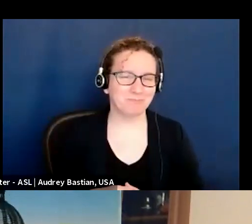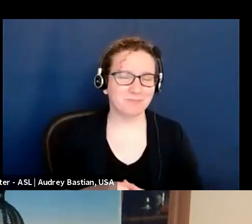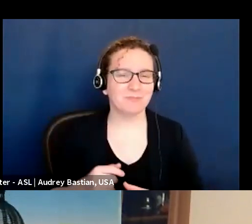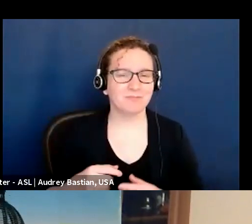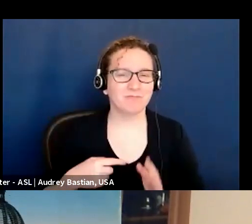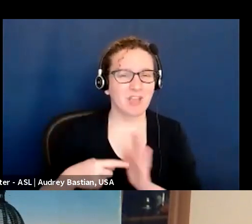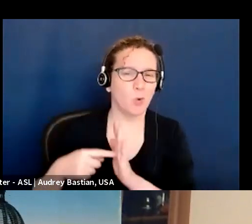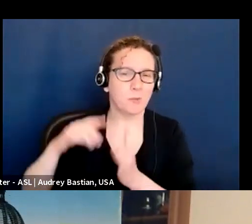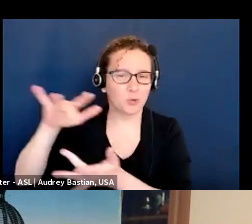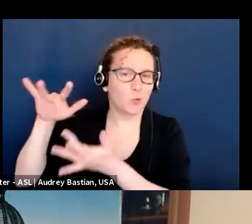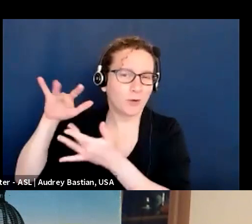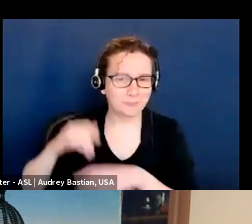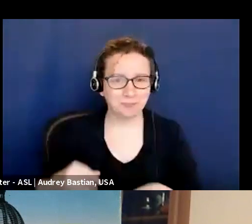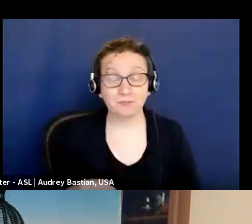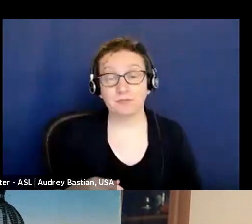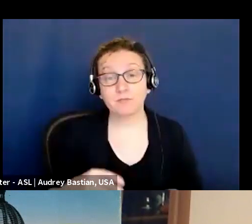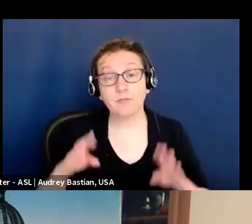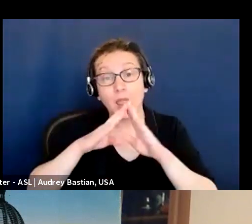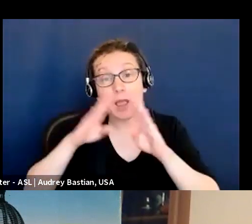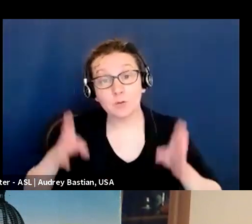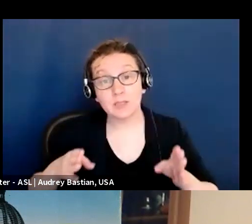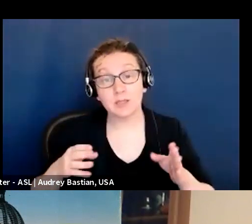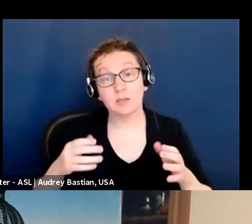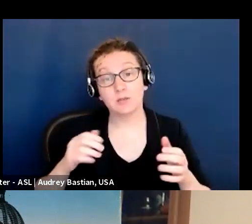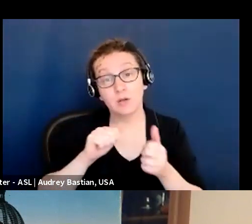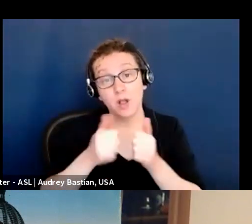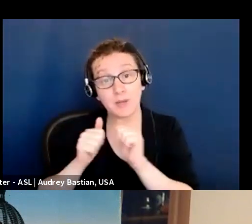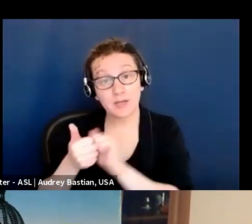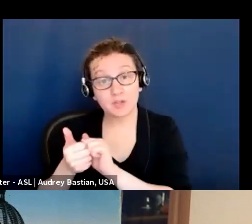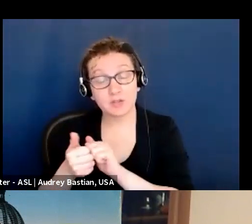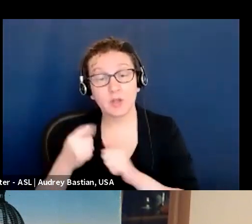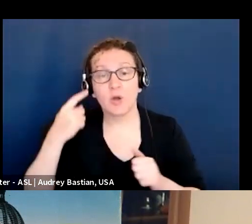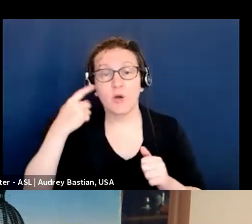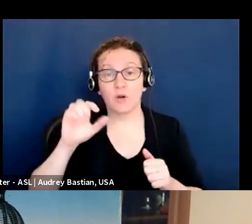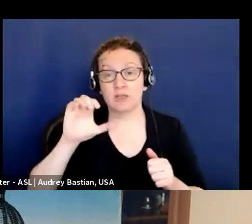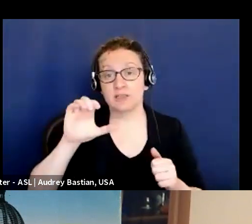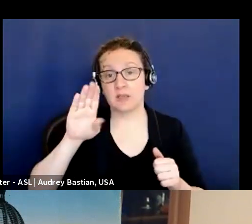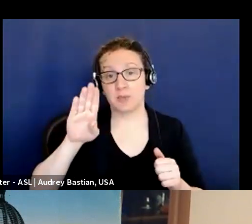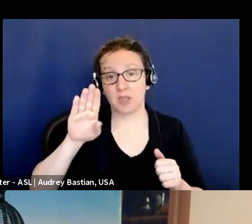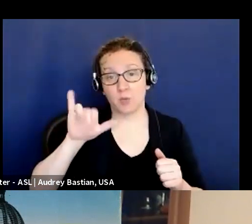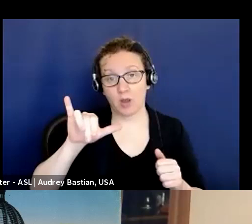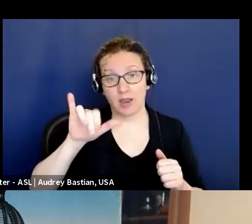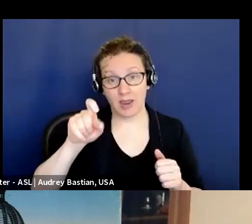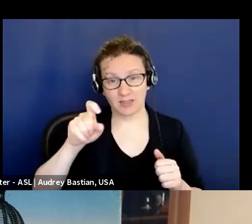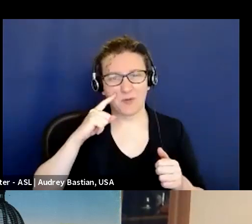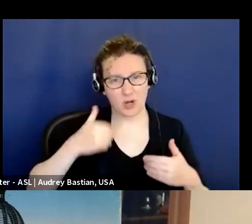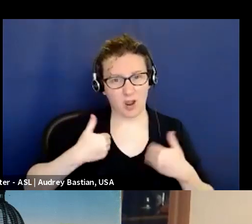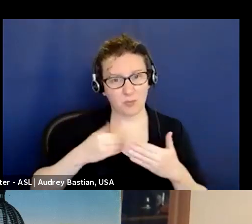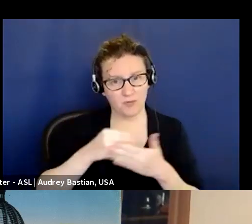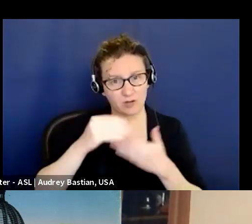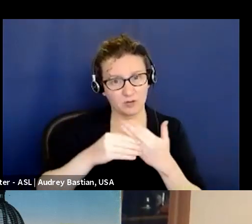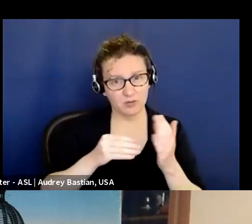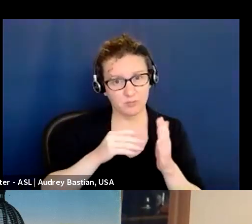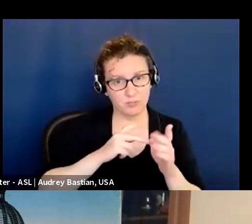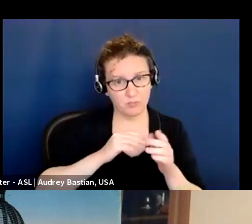accommodations, so for the CBYX for young professionals program it's pretty standard,